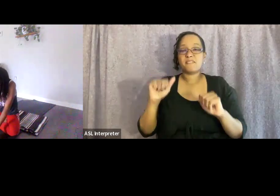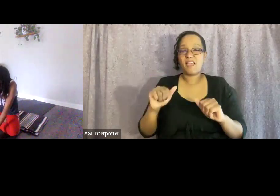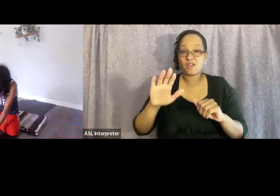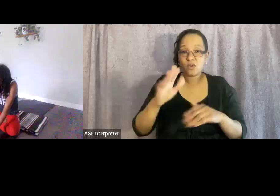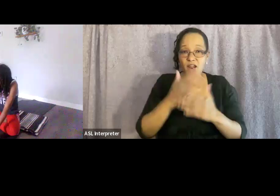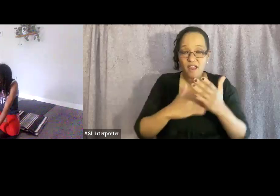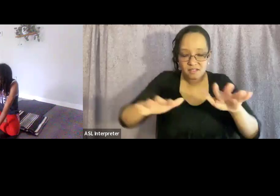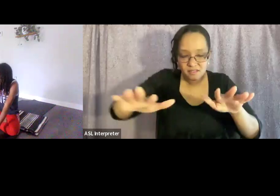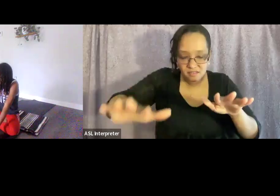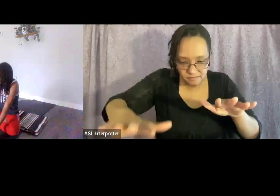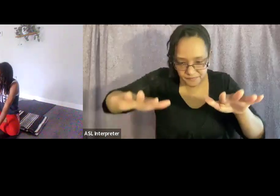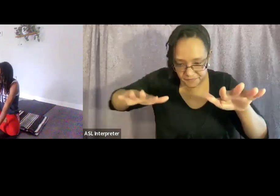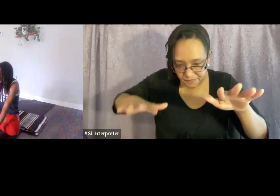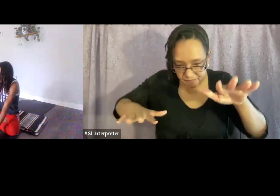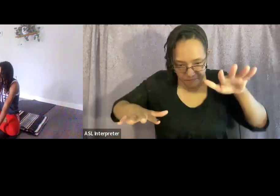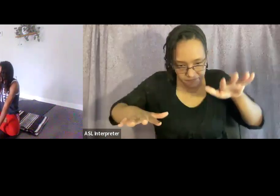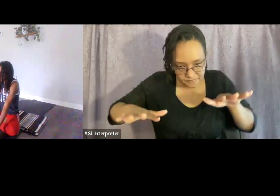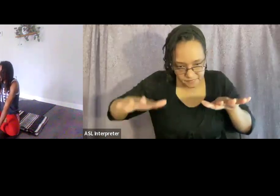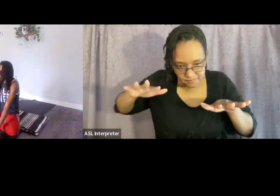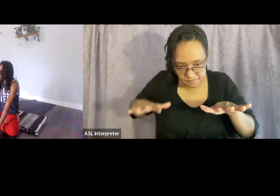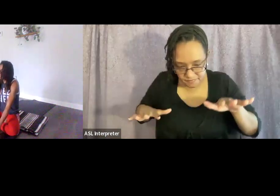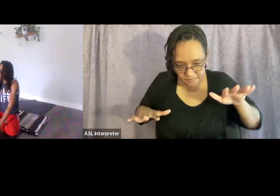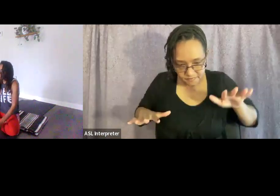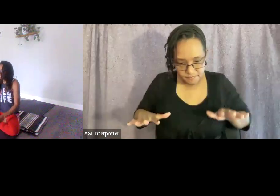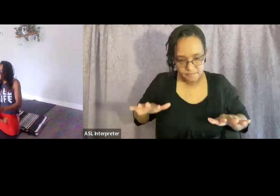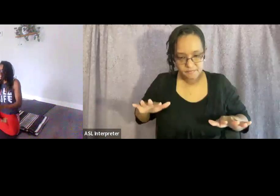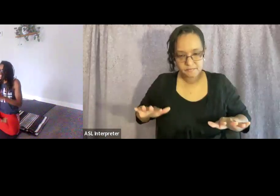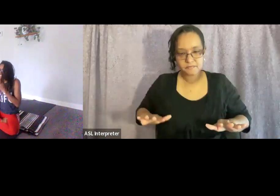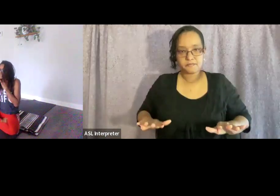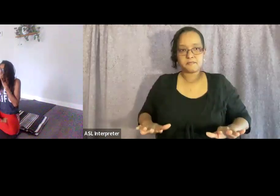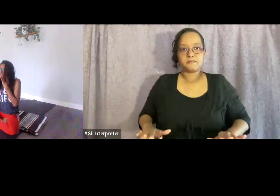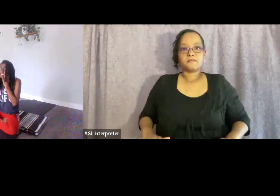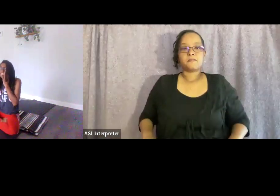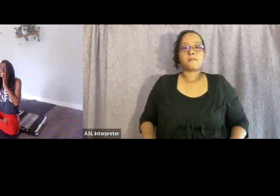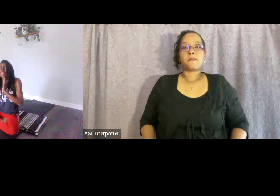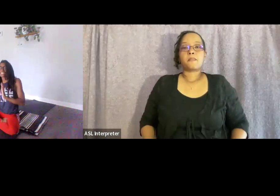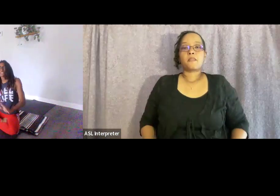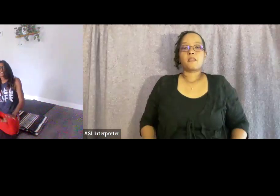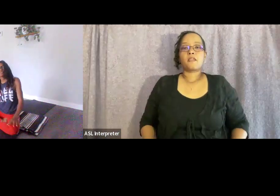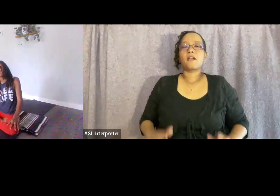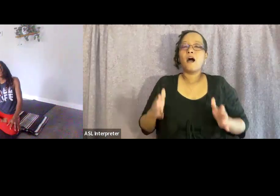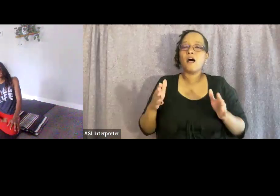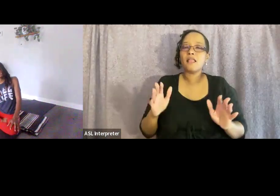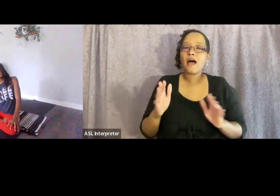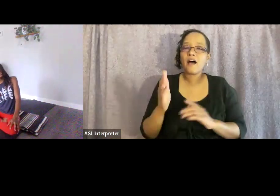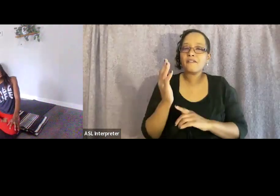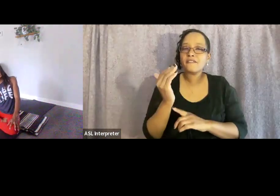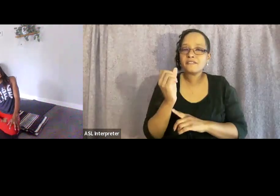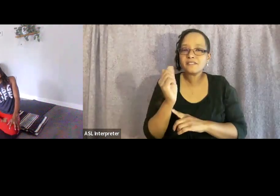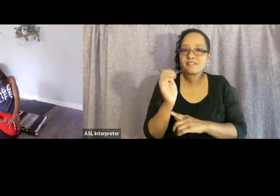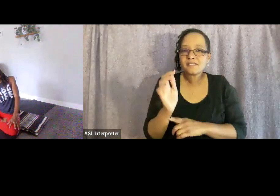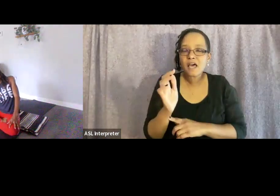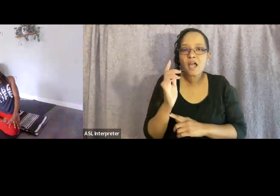And take about the next 15 seconds to move what needs to be moved.